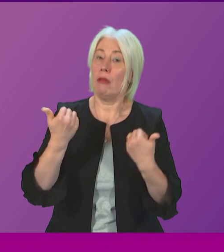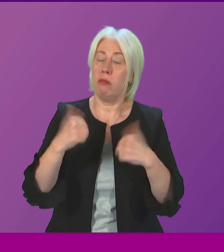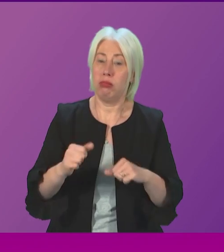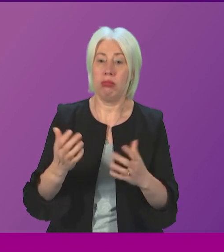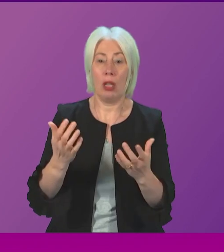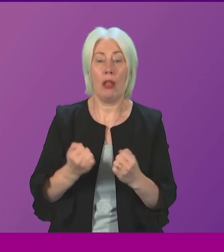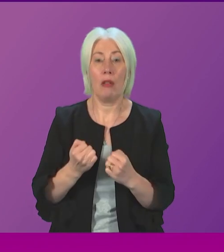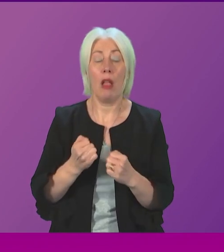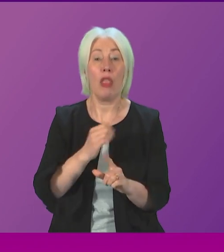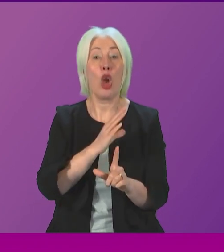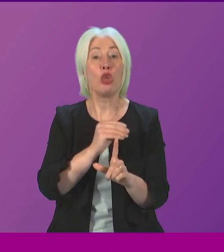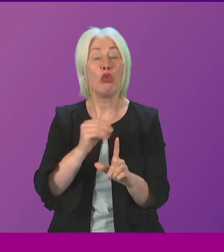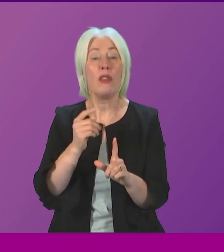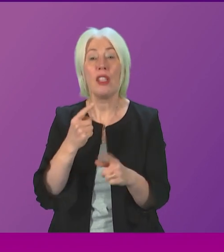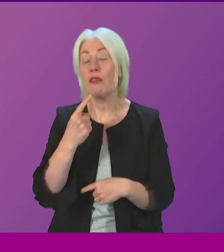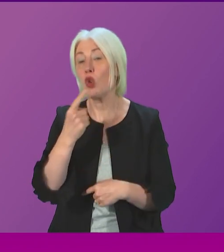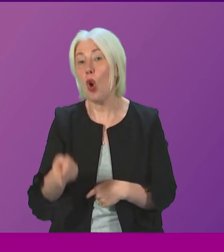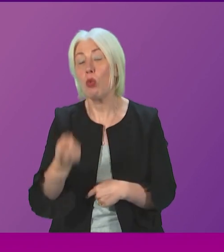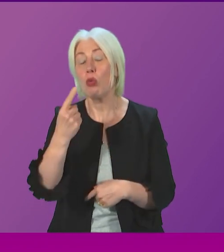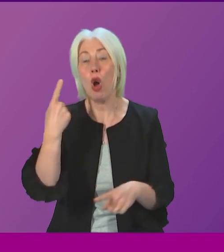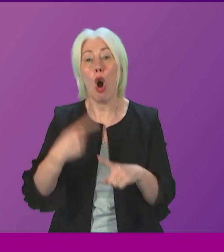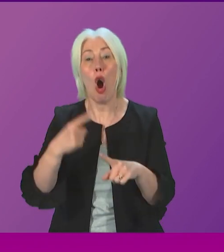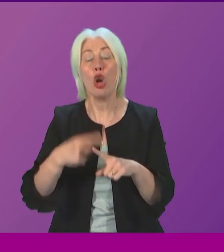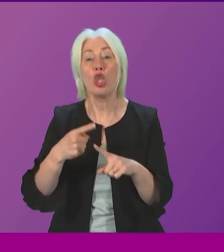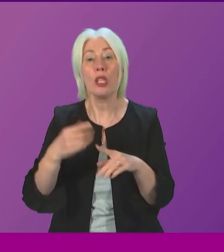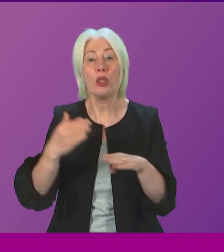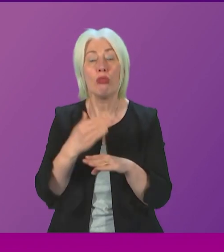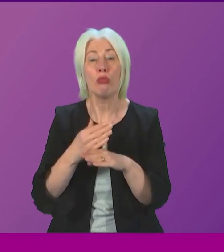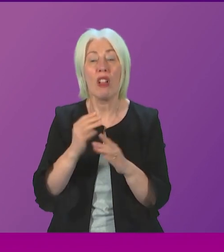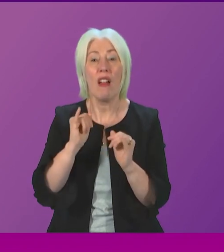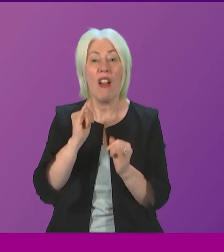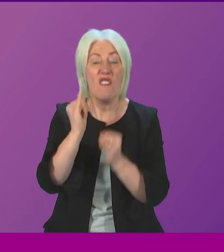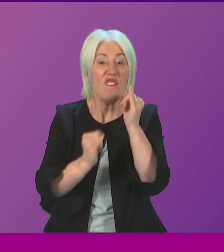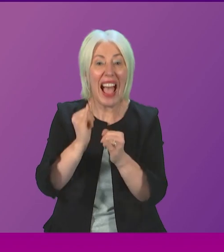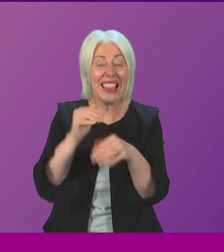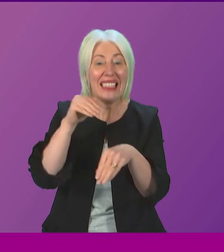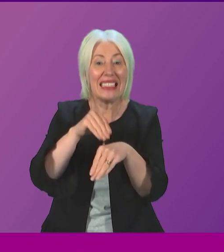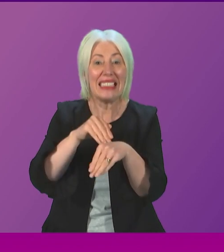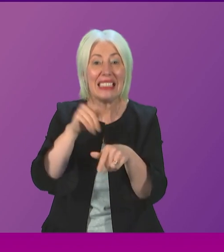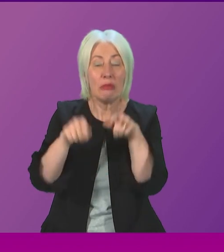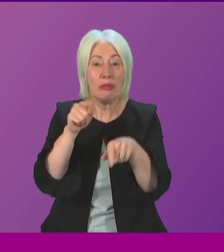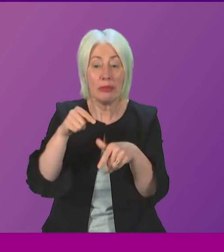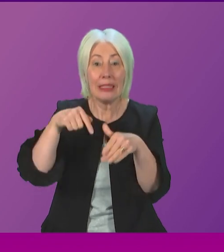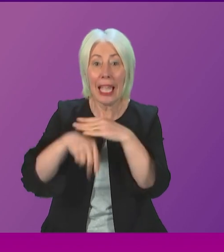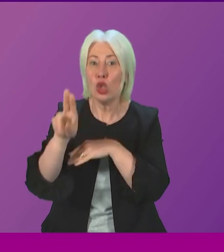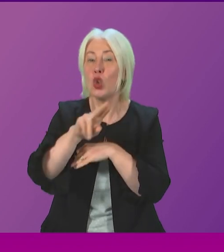Conservatives for urgent action on violence and disruptive behaviour in schools, and the